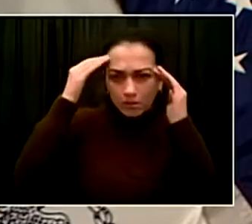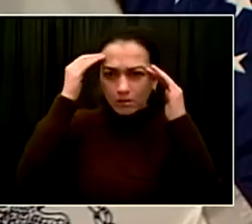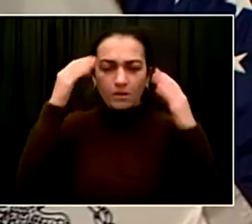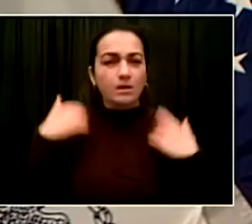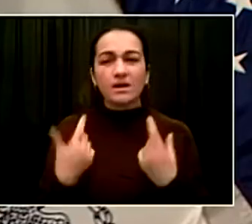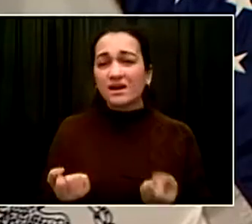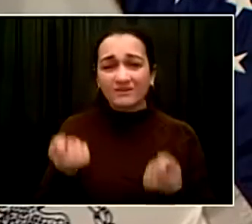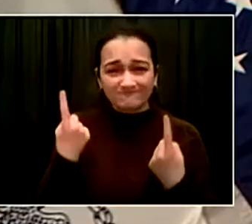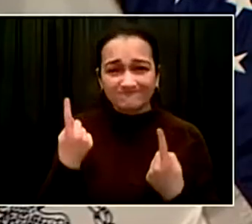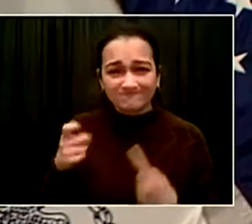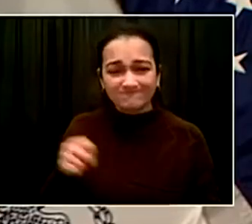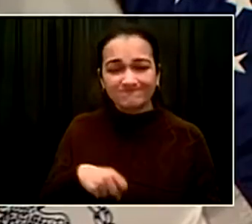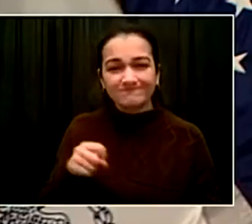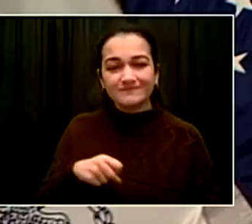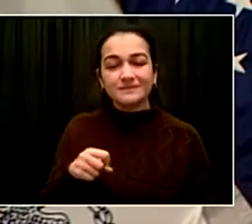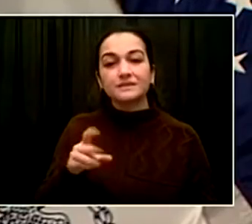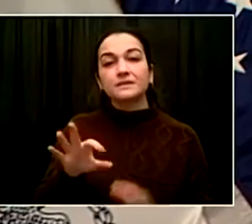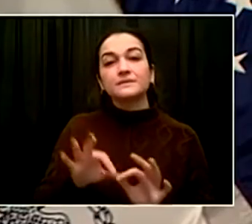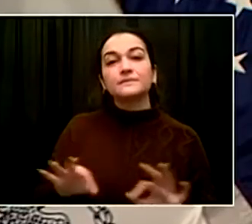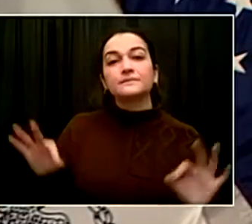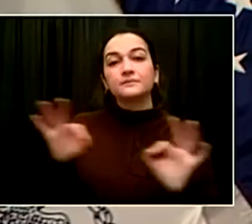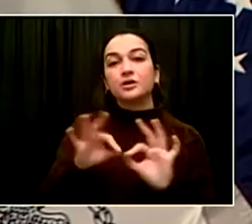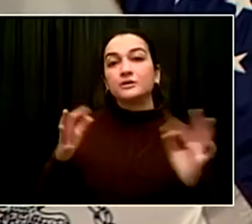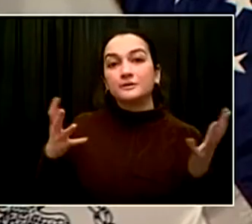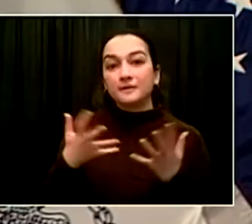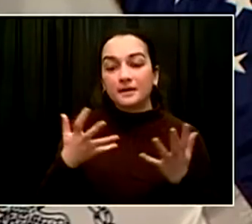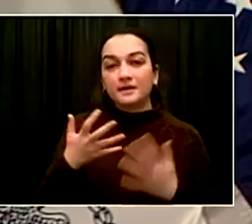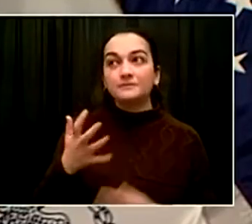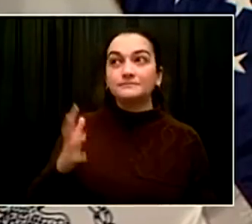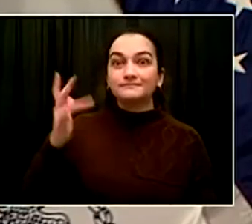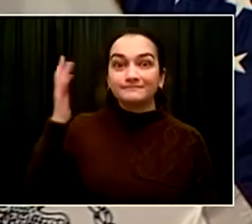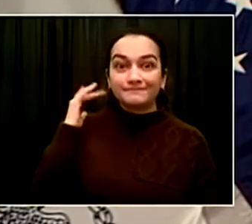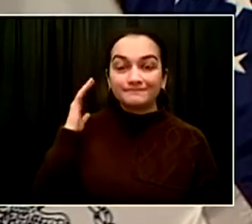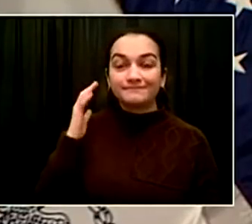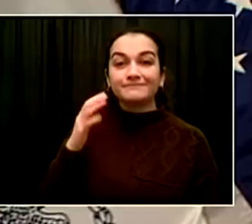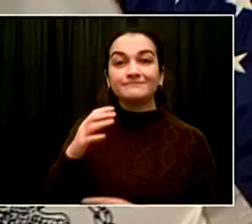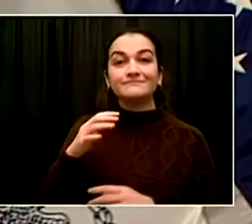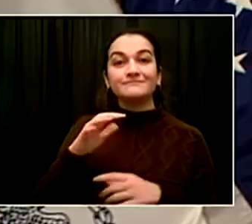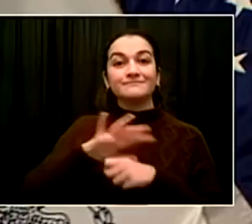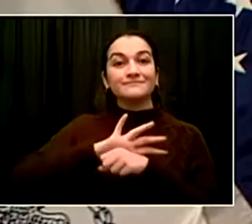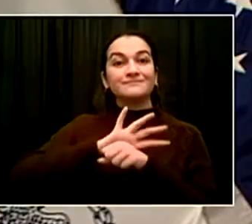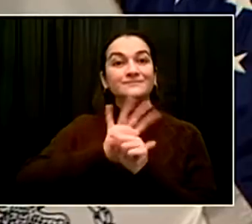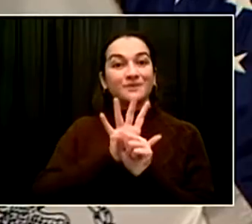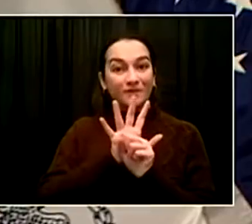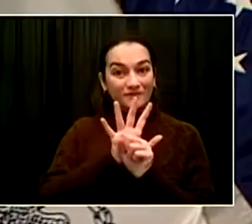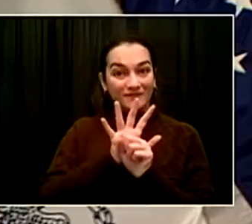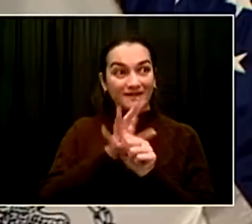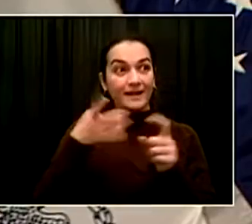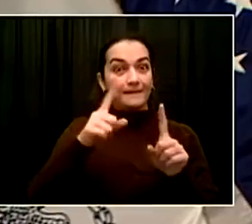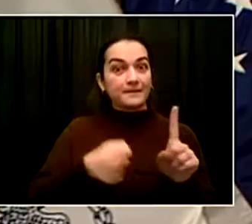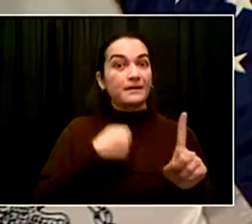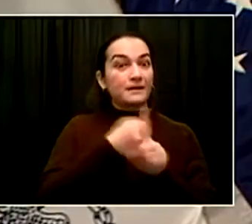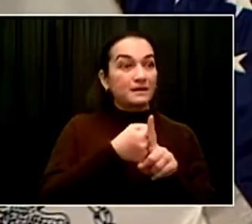PEOPLE HAVE BEEN THROUGH SO MUCH AND IT'S IMPORTANT NOT TO FIGHT YESTERDAY'S WAR AND IT'S IMPORTANT NOT TO THINK WE'RE